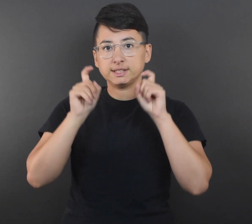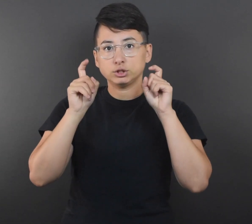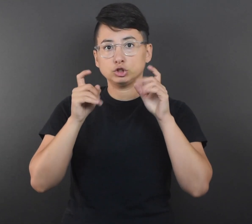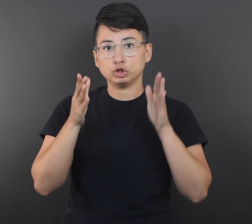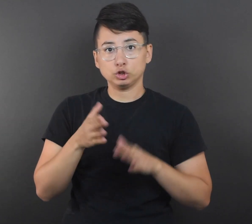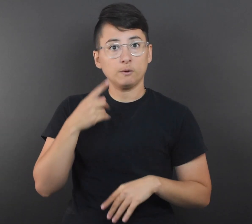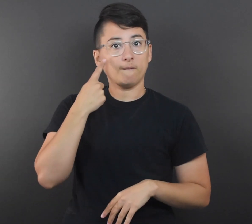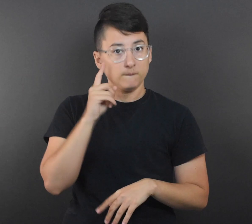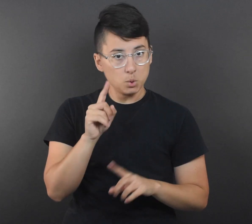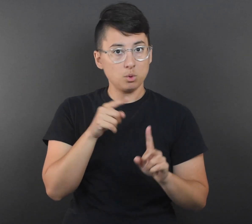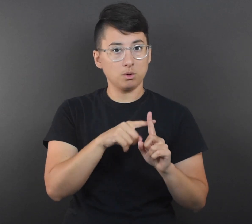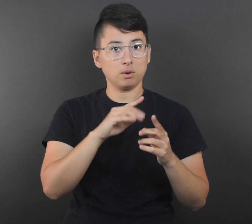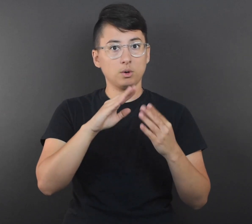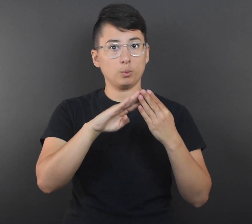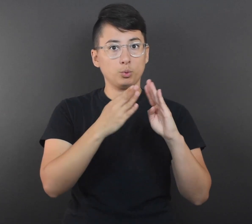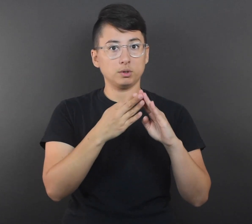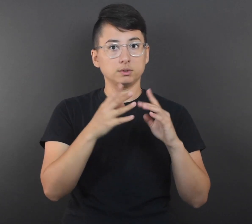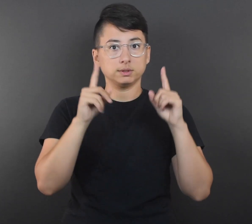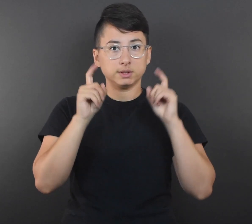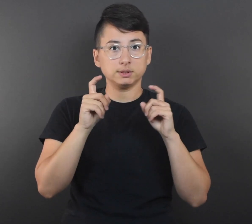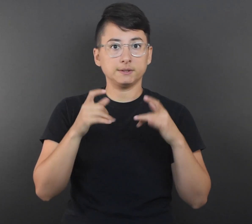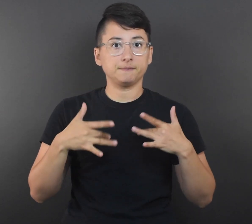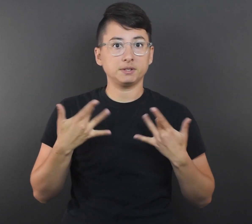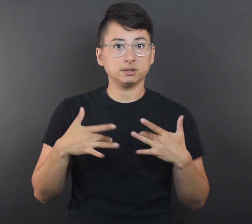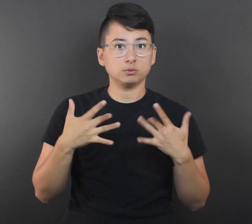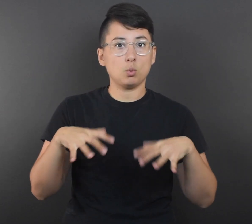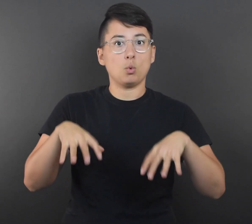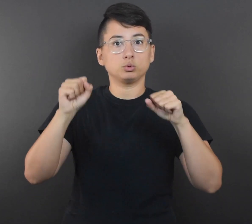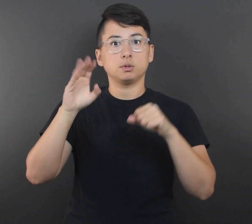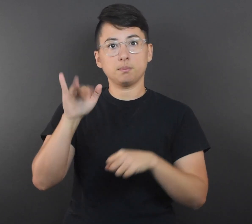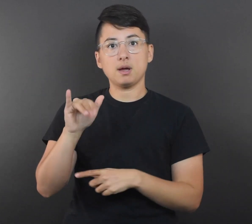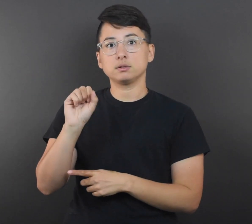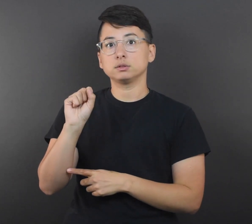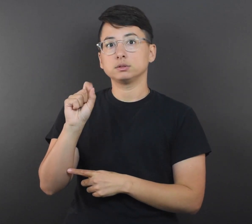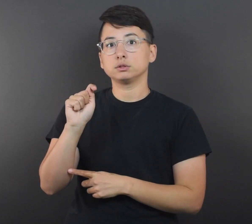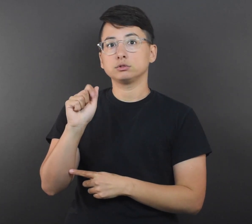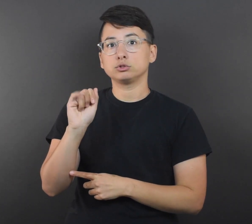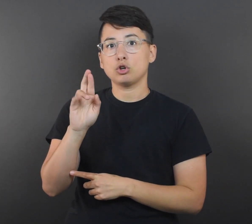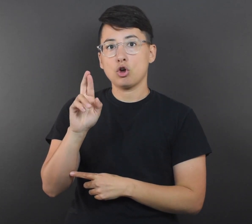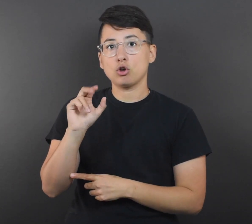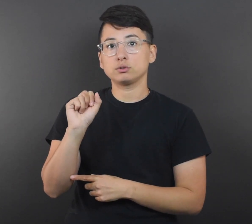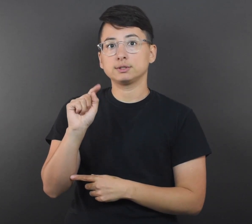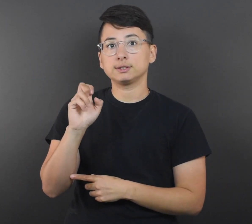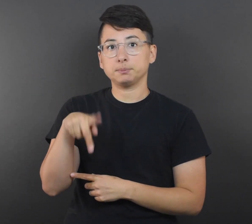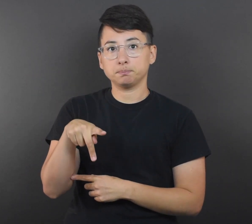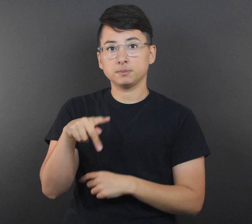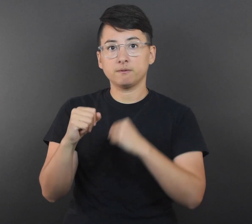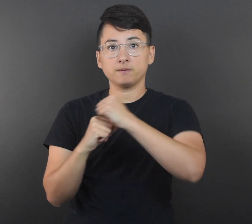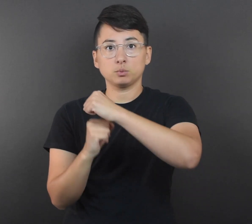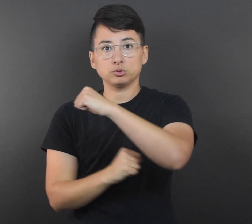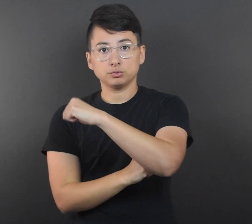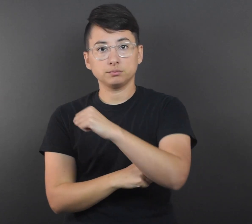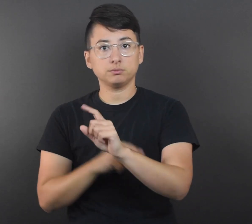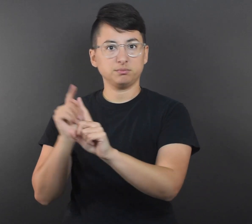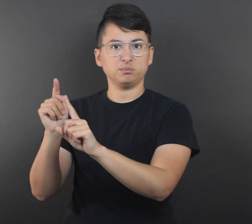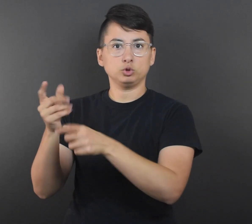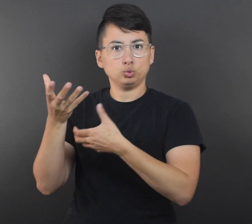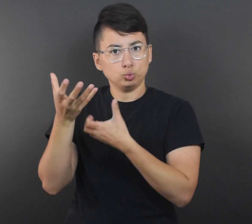COVID-19 testers for community testing events hosted by Stairstep Foundation,